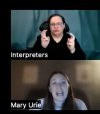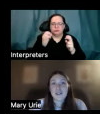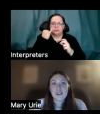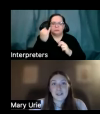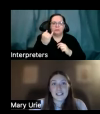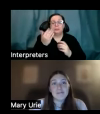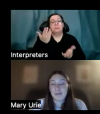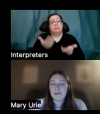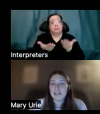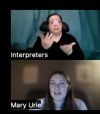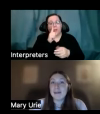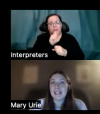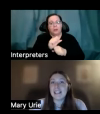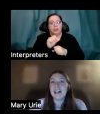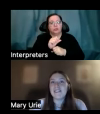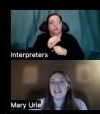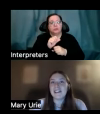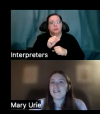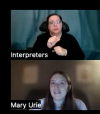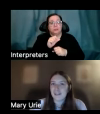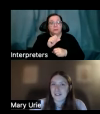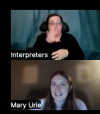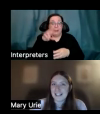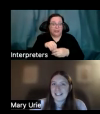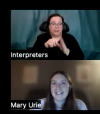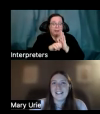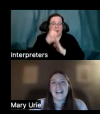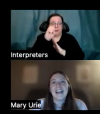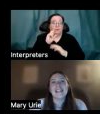actually be with them in an elevator for 30 seconds. And